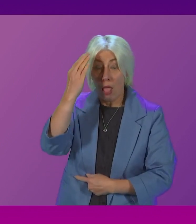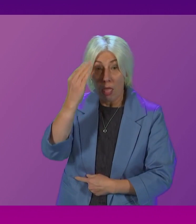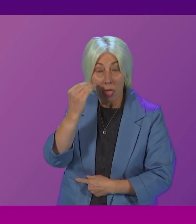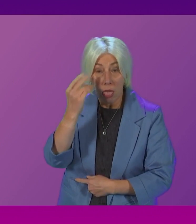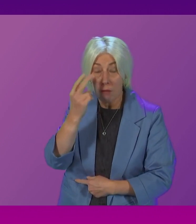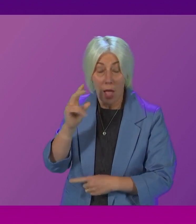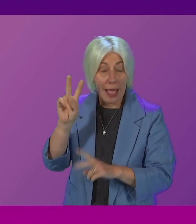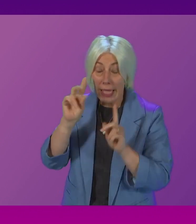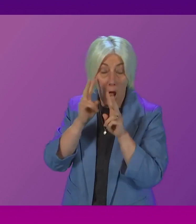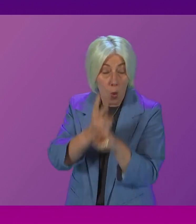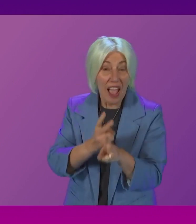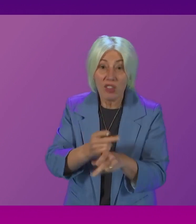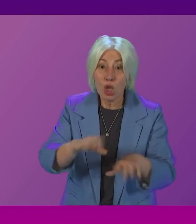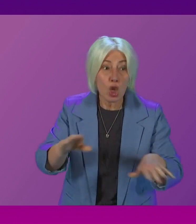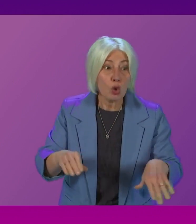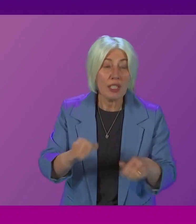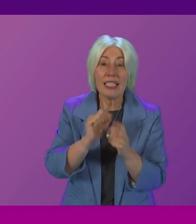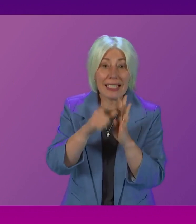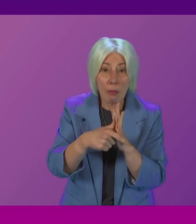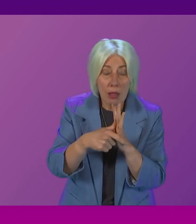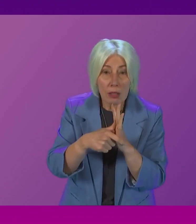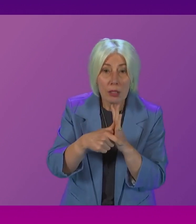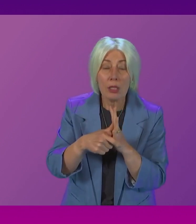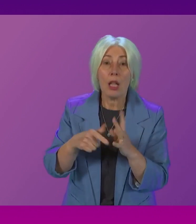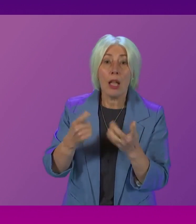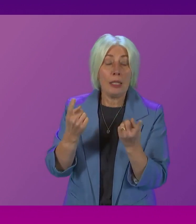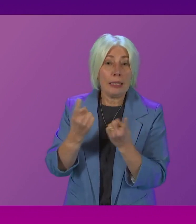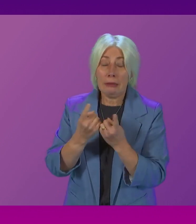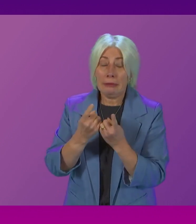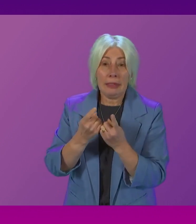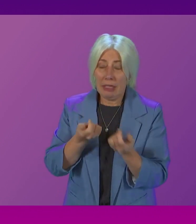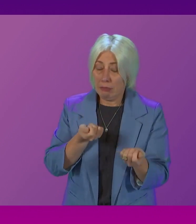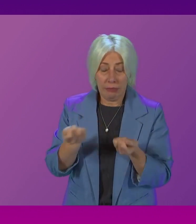disabled children and having difficulty sleeping because he needs the procedure.